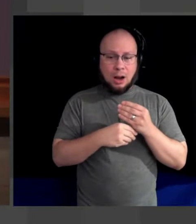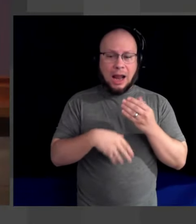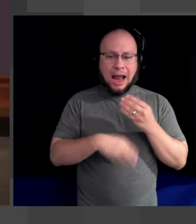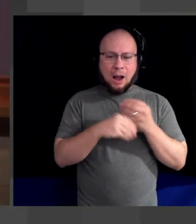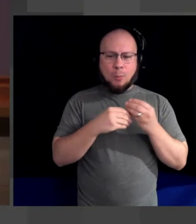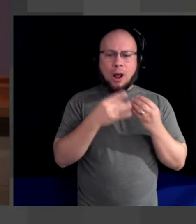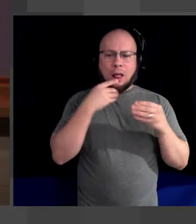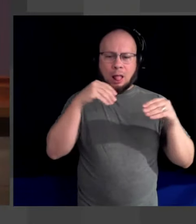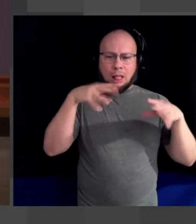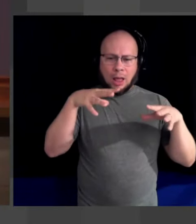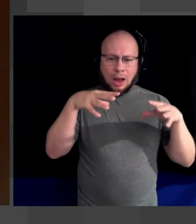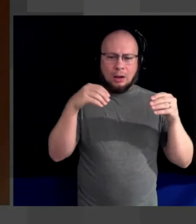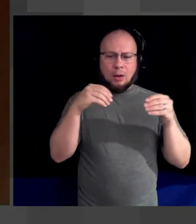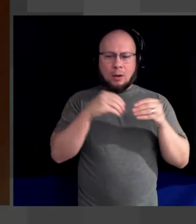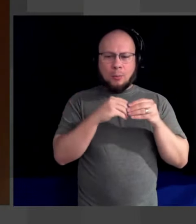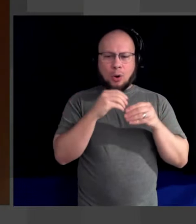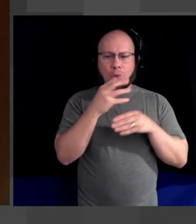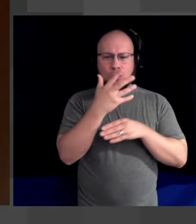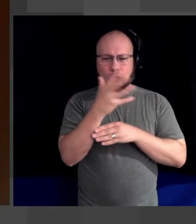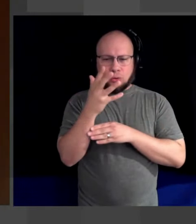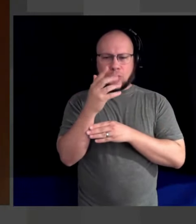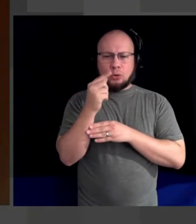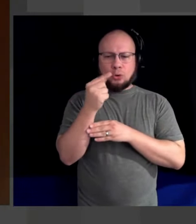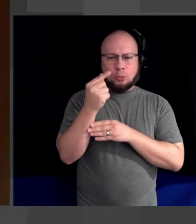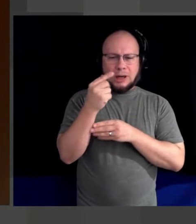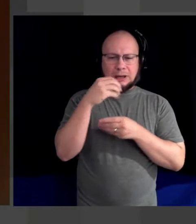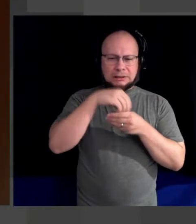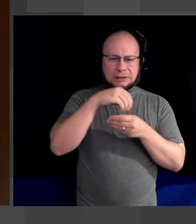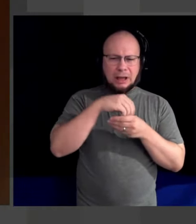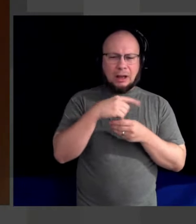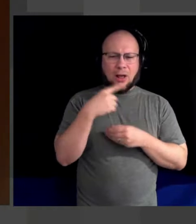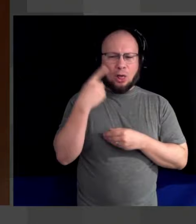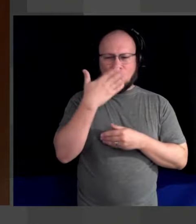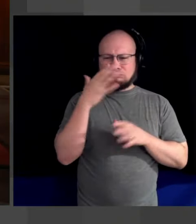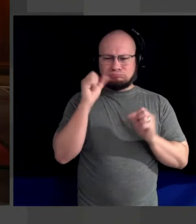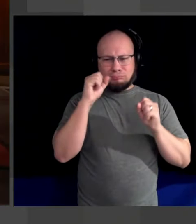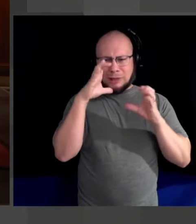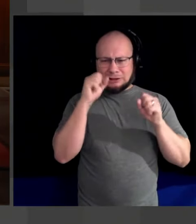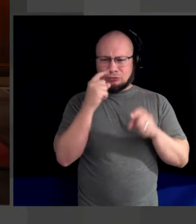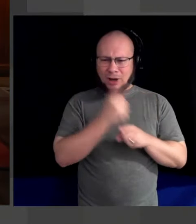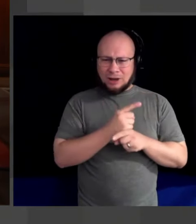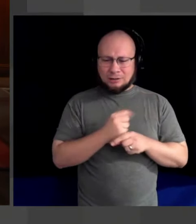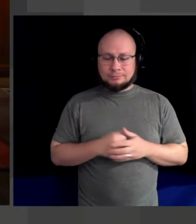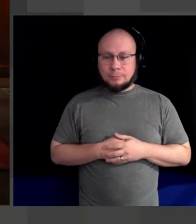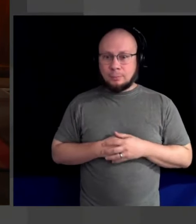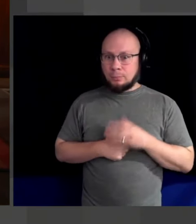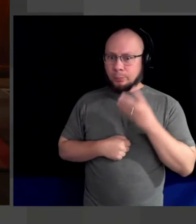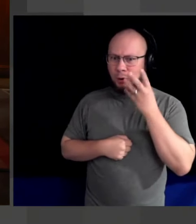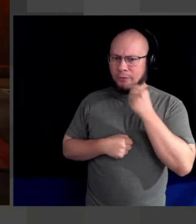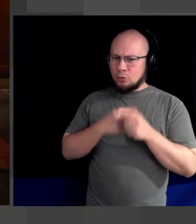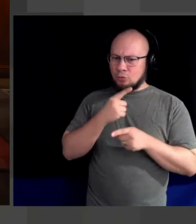FEATURES. WE WANTED SOMETHING A BIT MORE LIKE LIGHT AND LUSH AND ACTUALLY